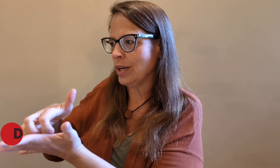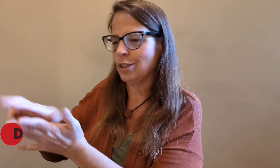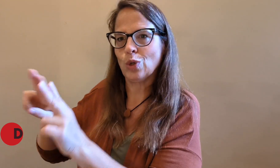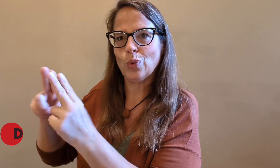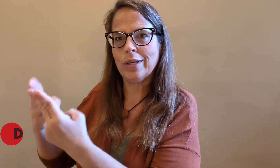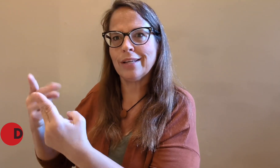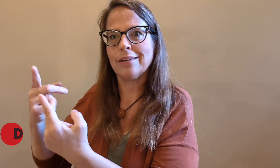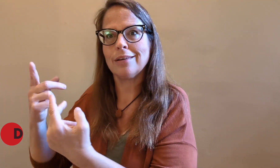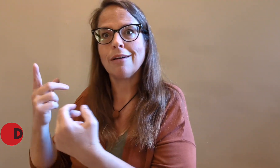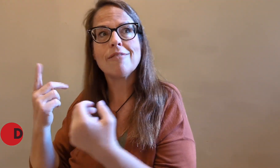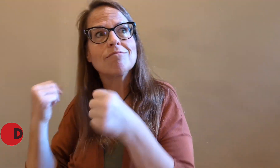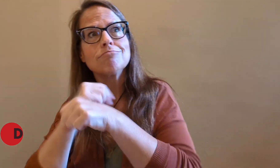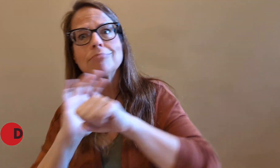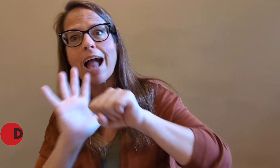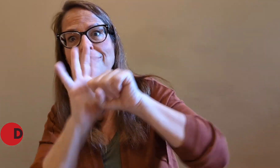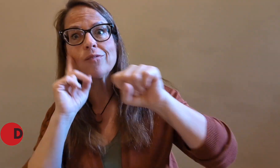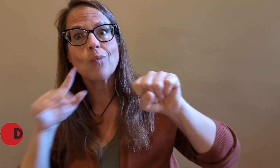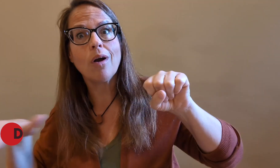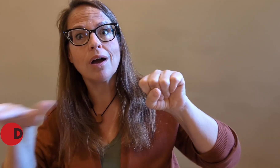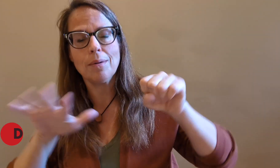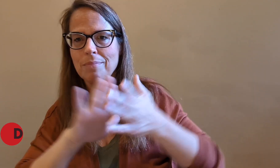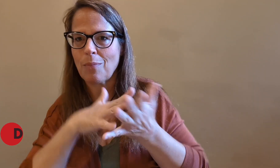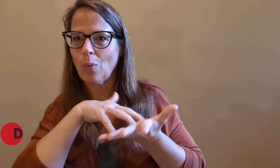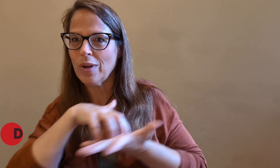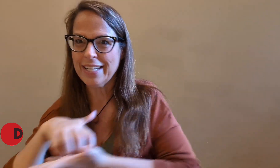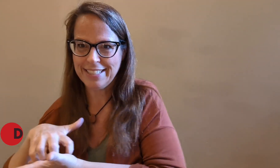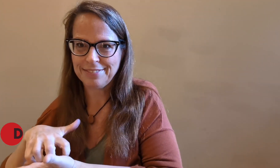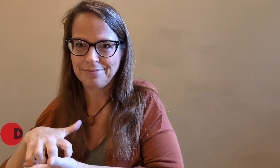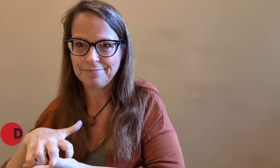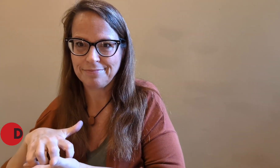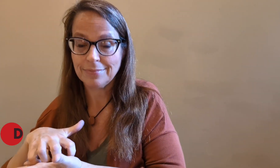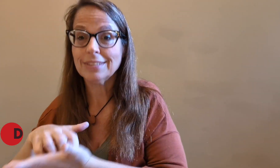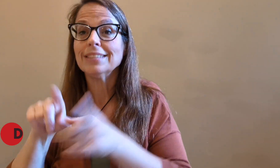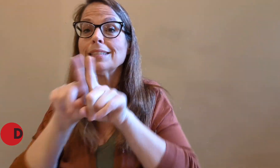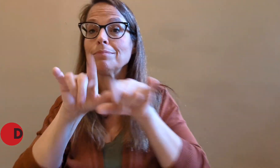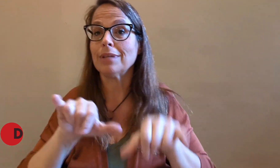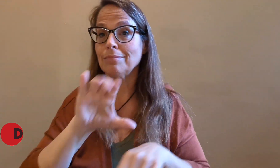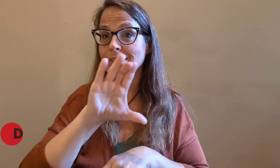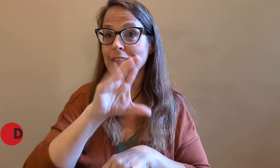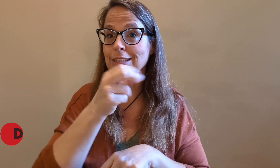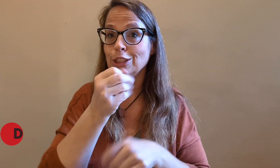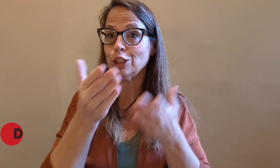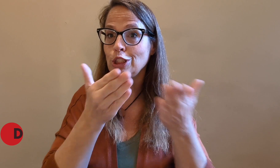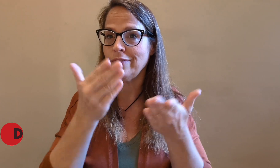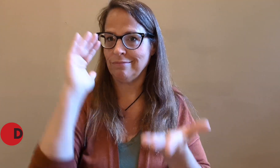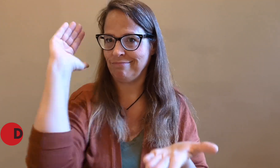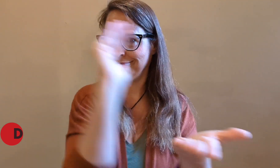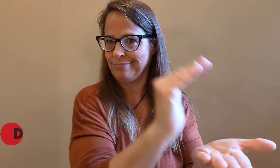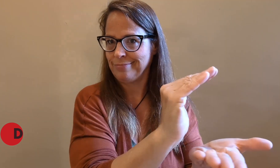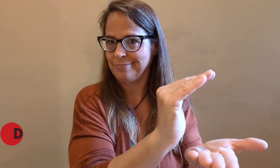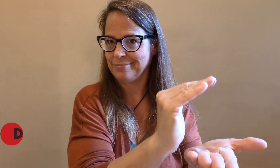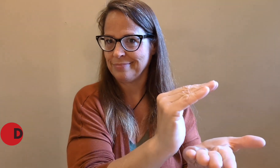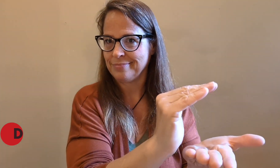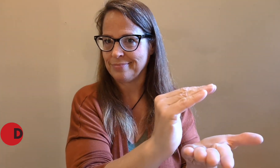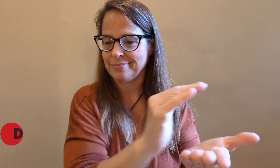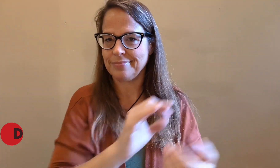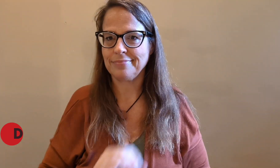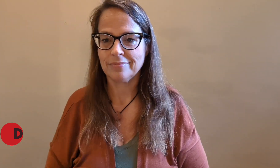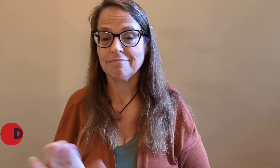weakened the union's ability to advocate for employees while reducing CHS services.